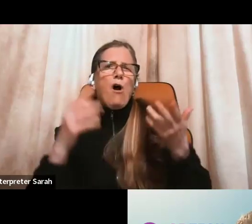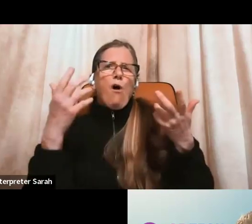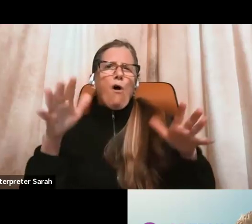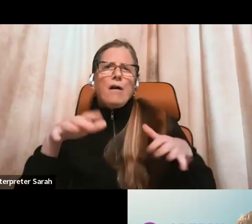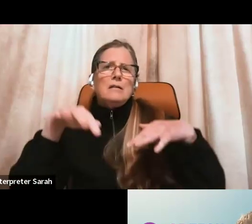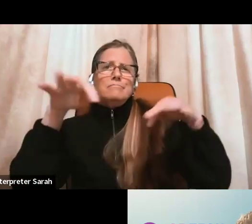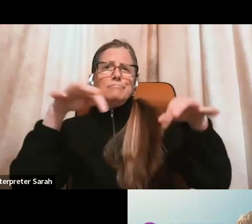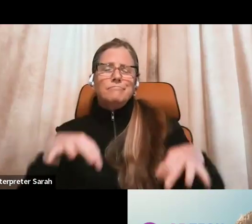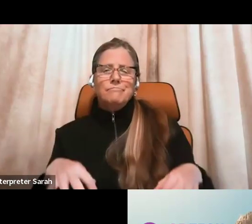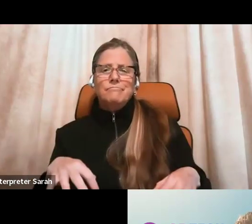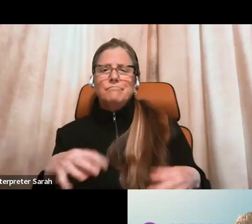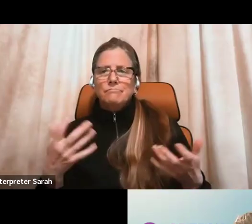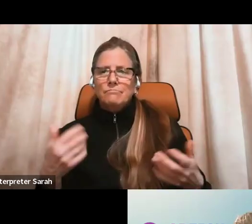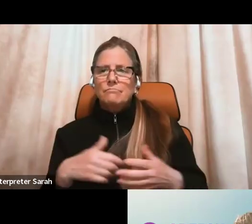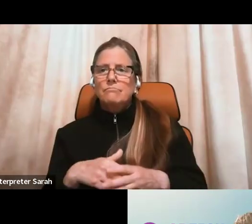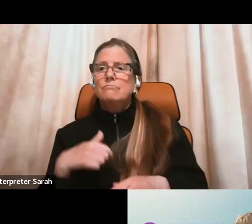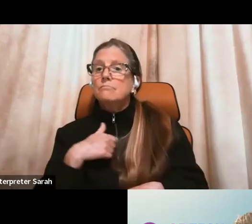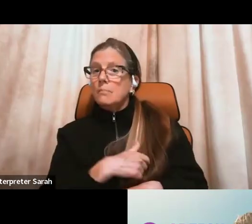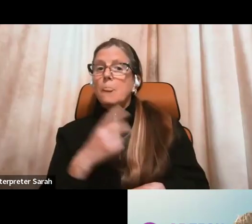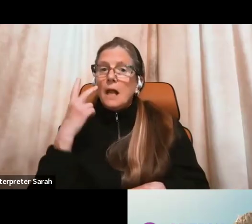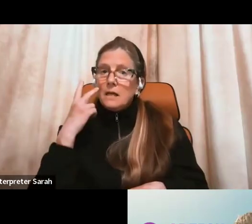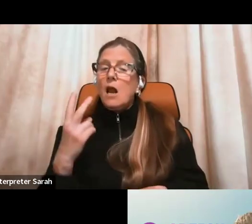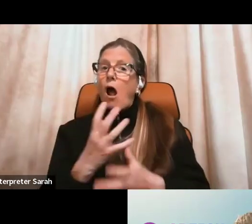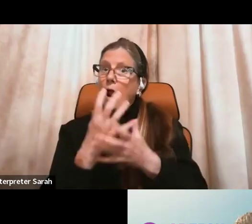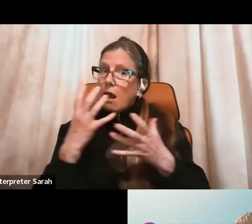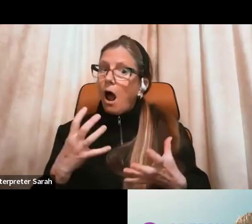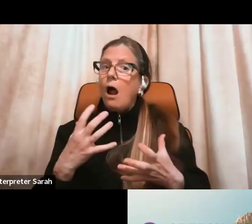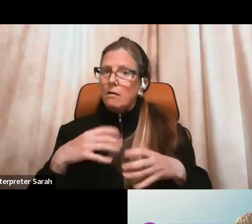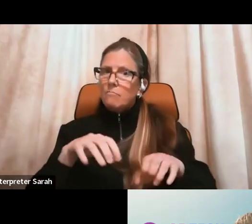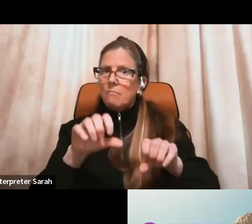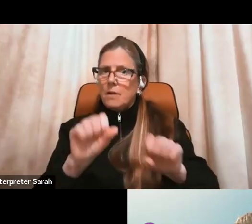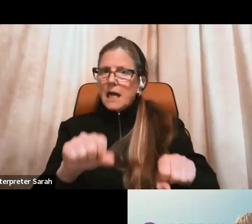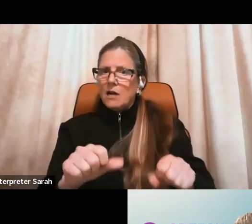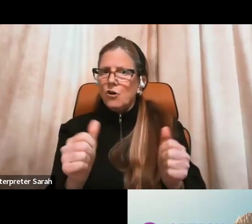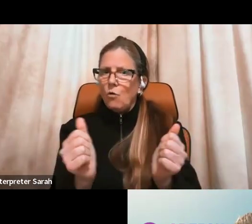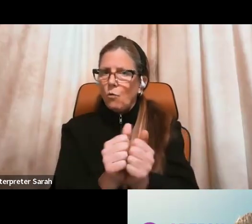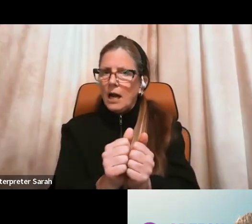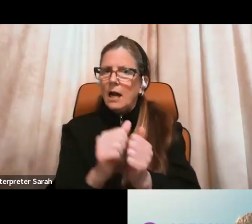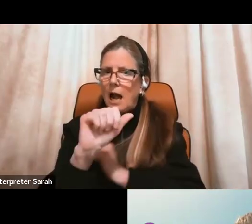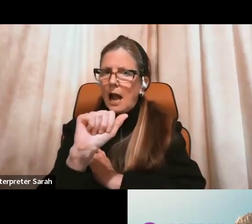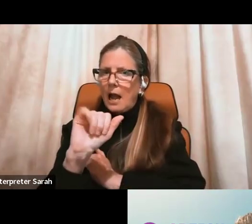we do see a lot of potential and opportunity in AI, especially when it comes to assisting with